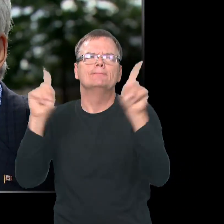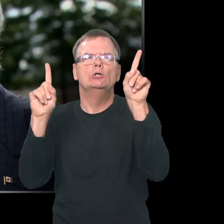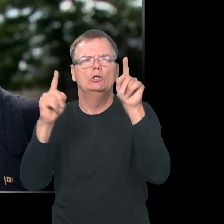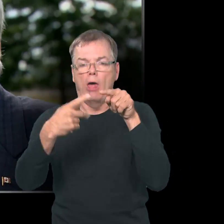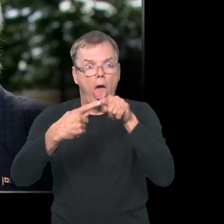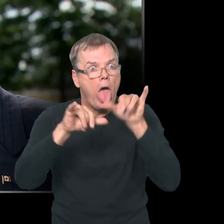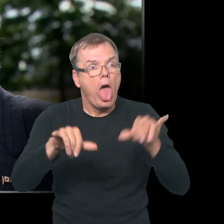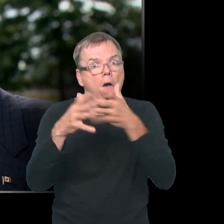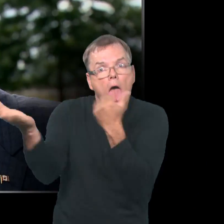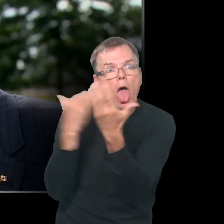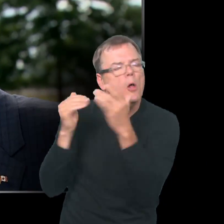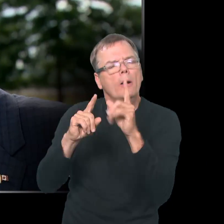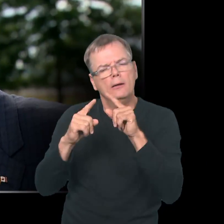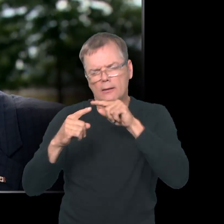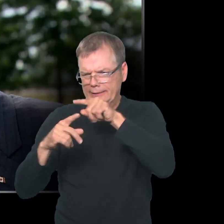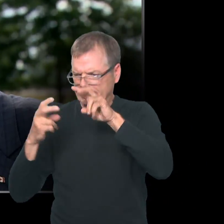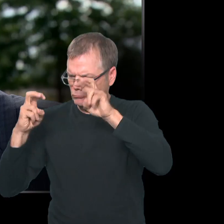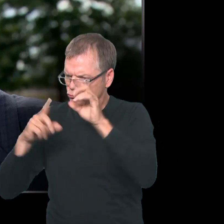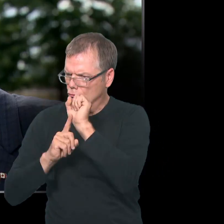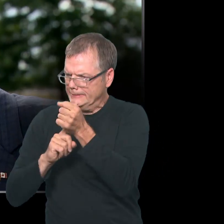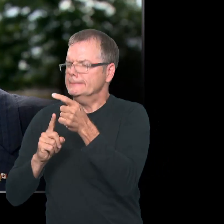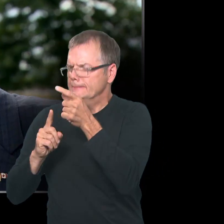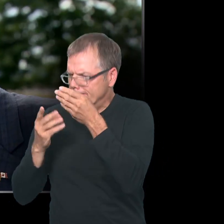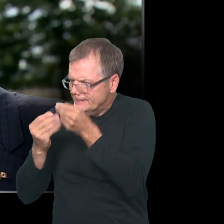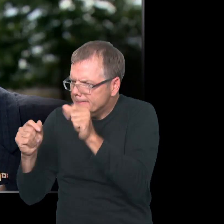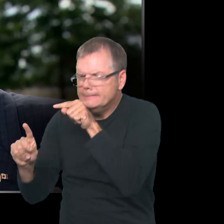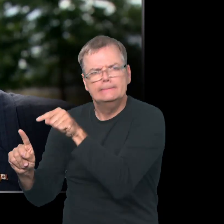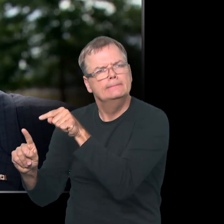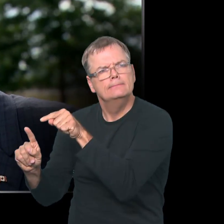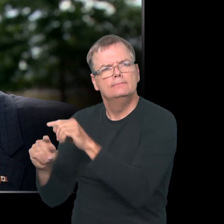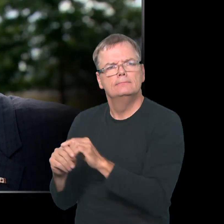but we also have to do what we can to counter the cause of this problem,